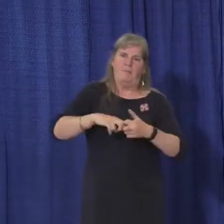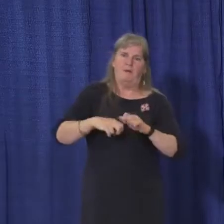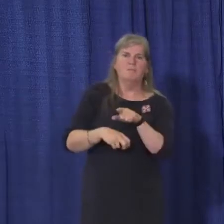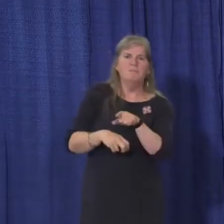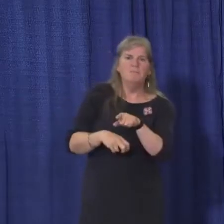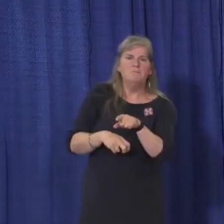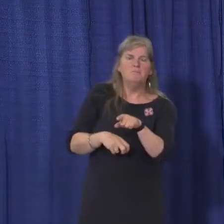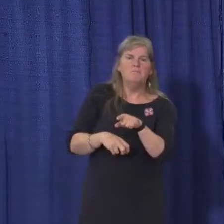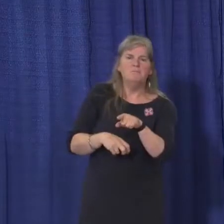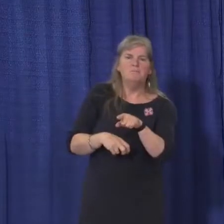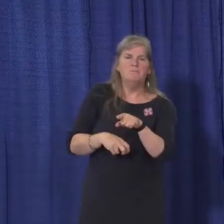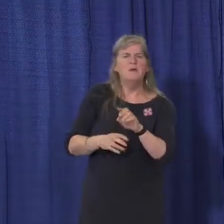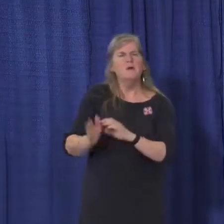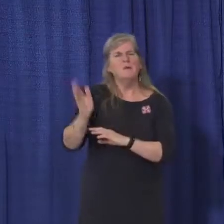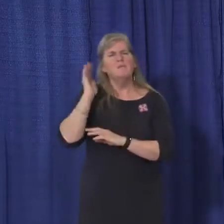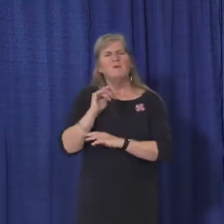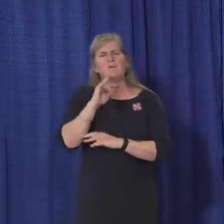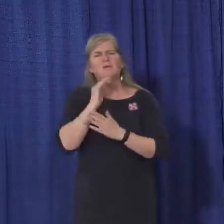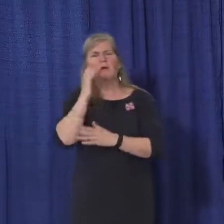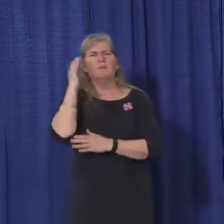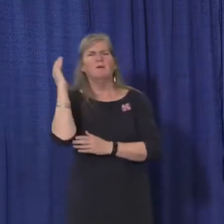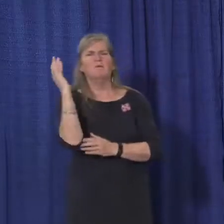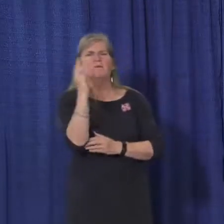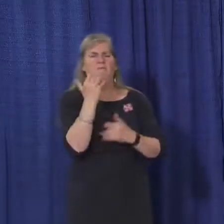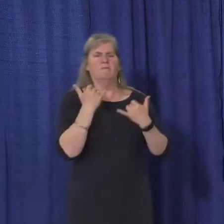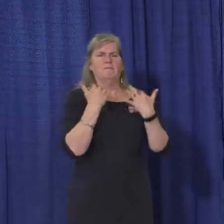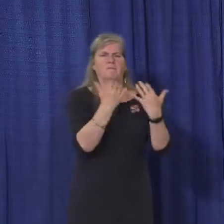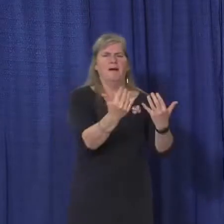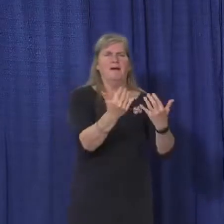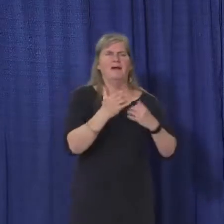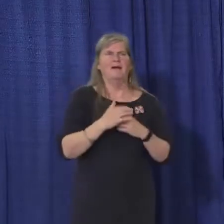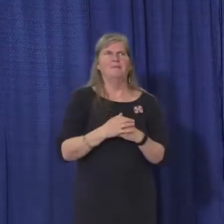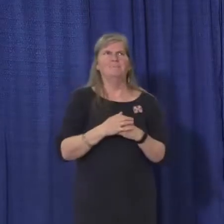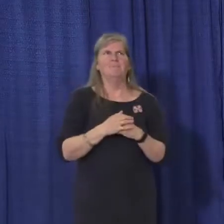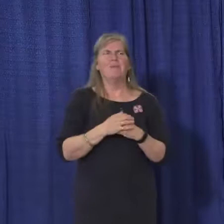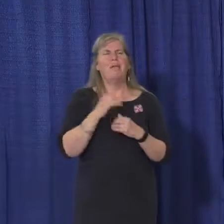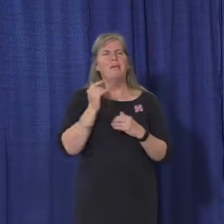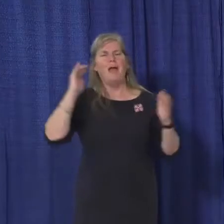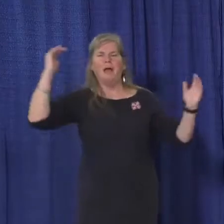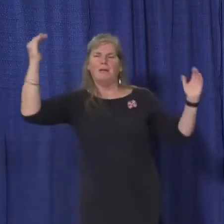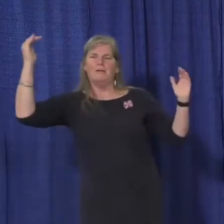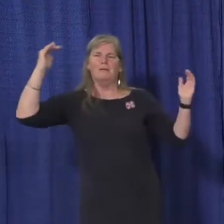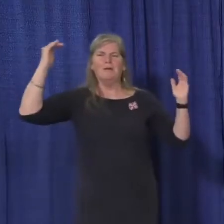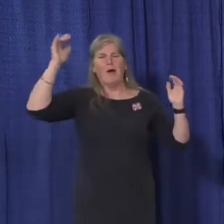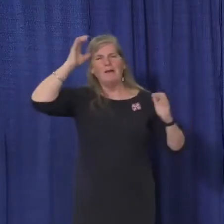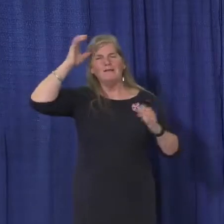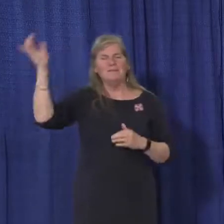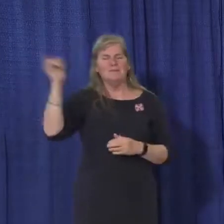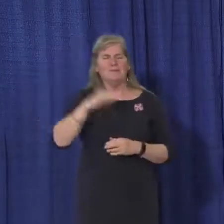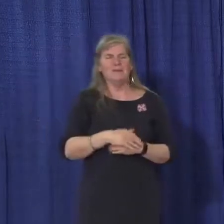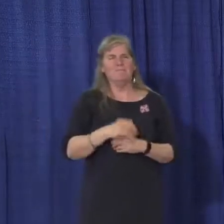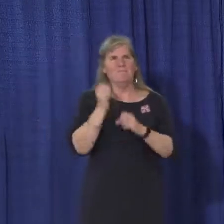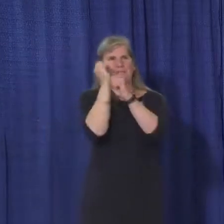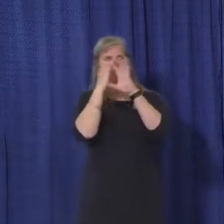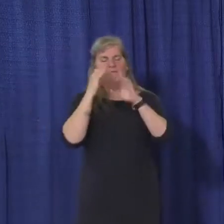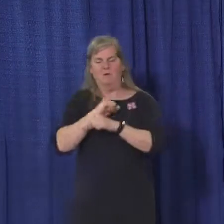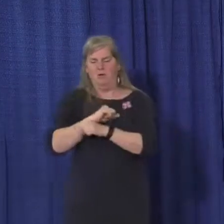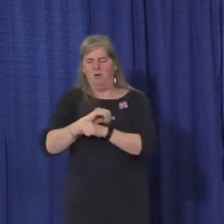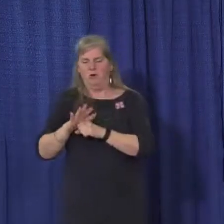I've made the wildfire analogy a few times and as hotter weather approaches I think that's a good one.